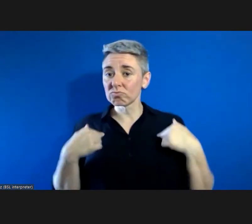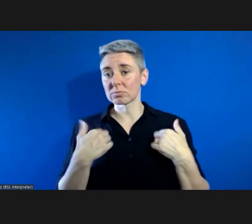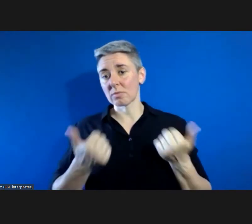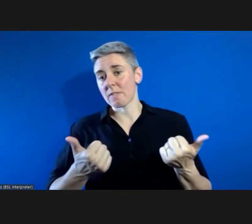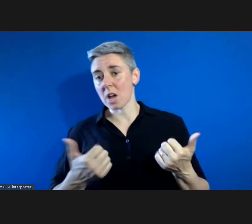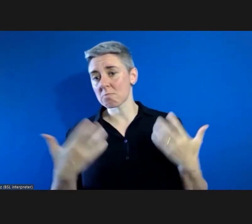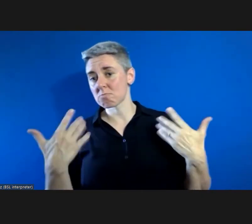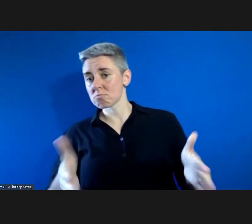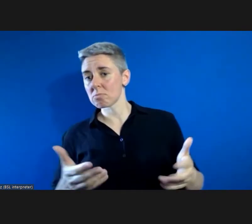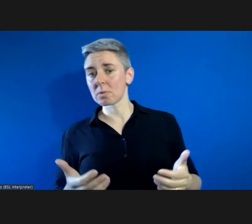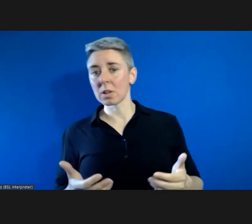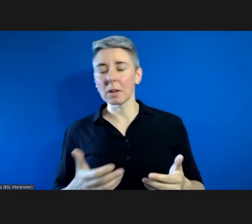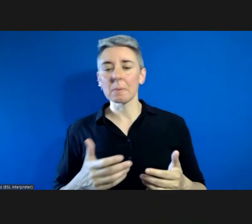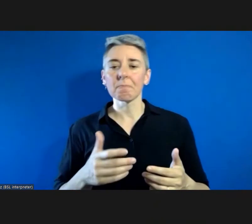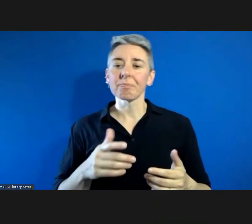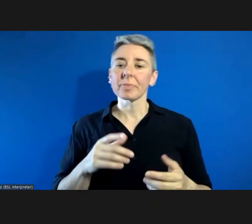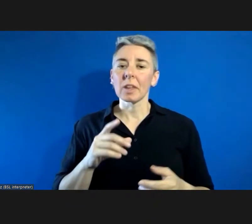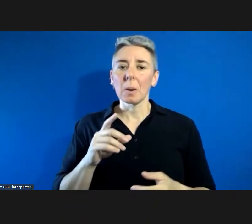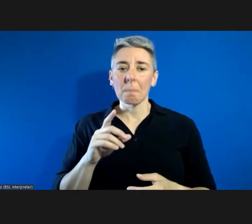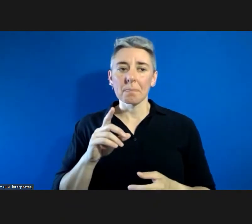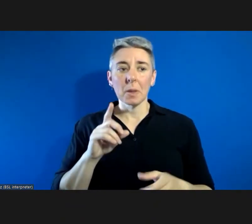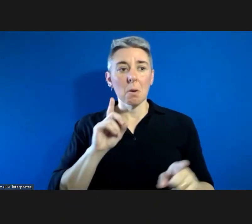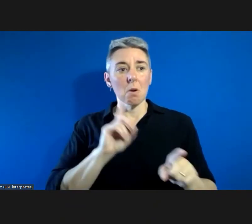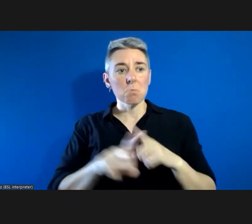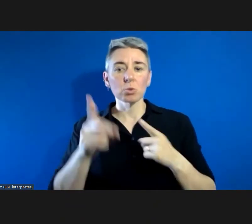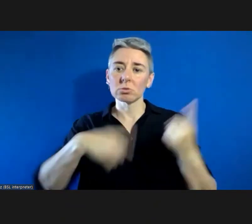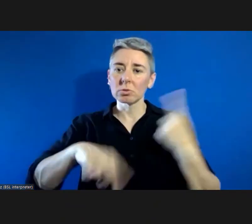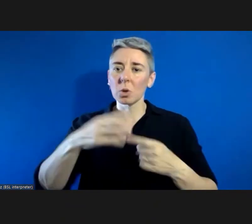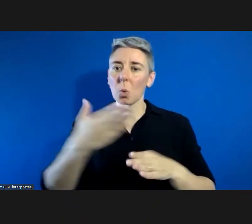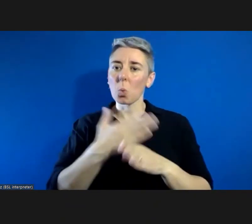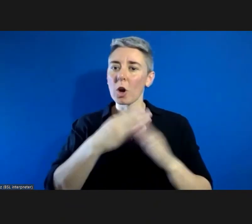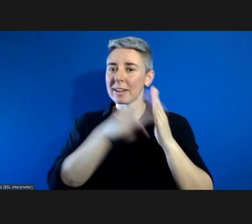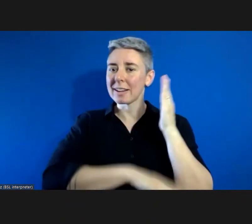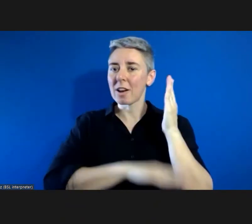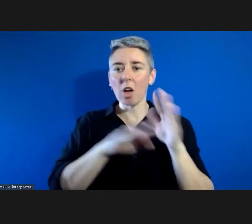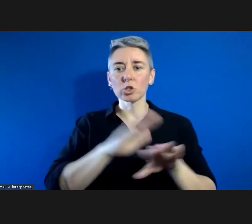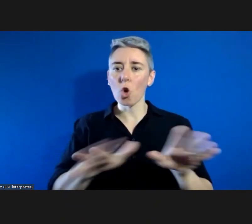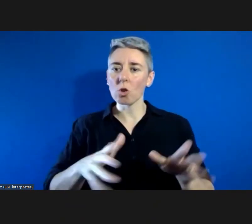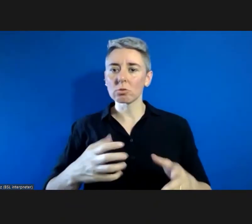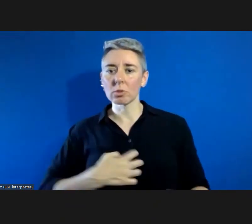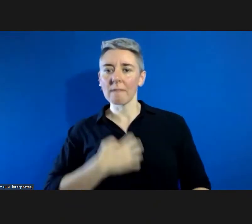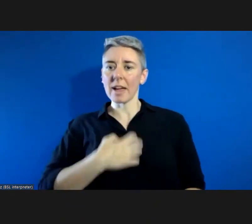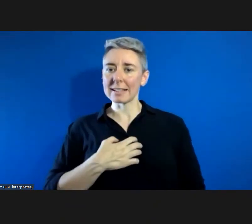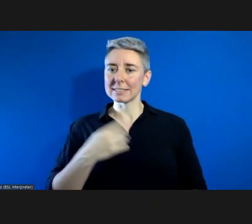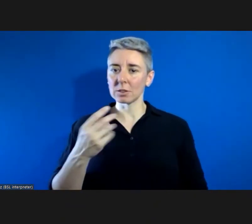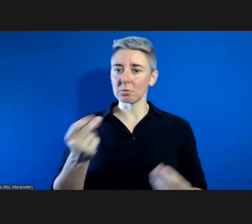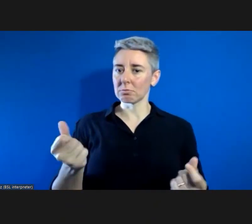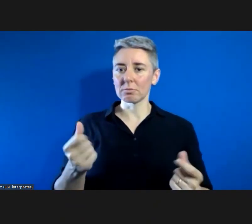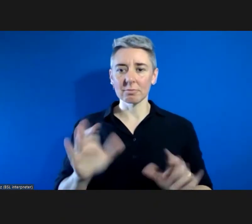this tirade, most of us don't offend easily. But our staff and students still experience